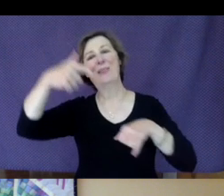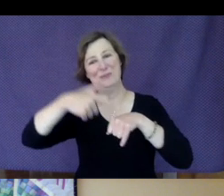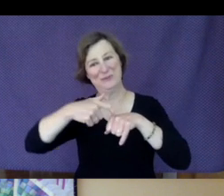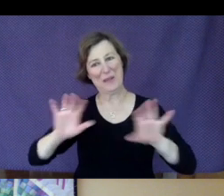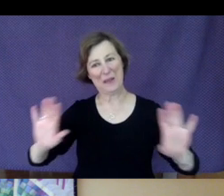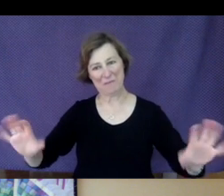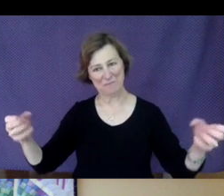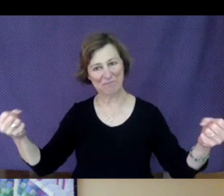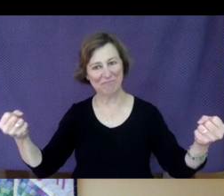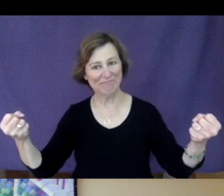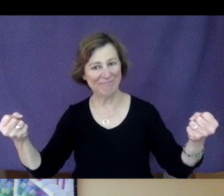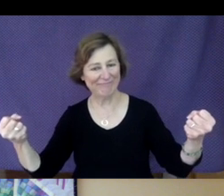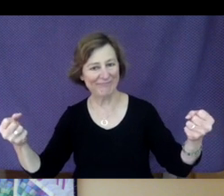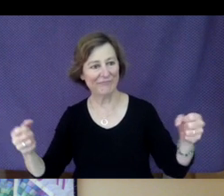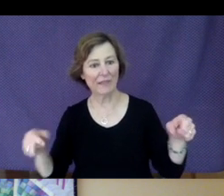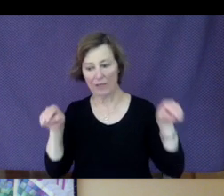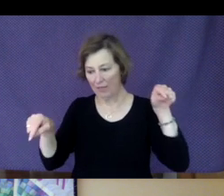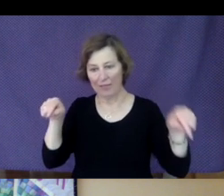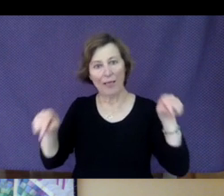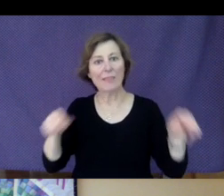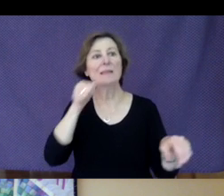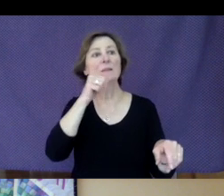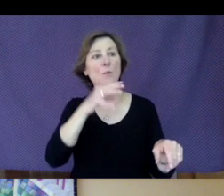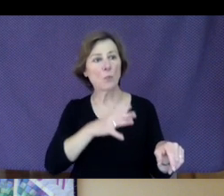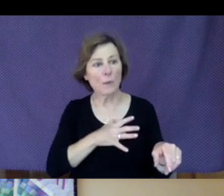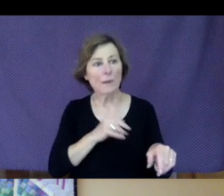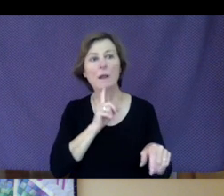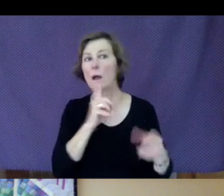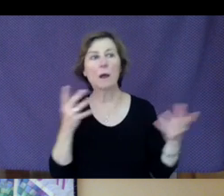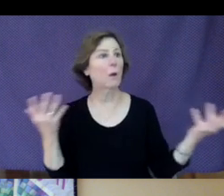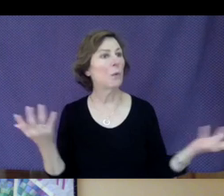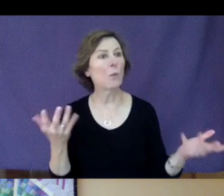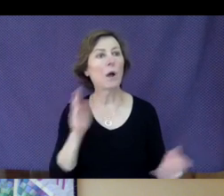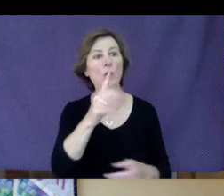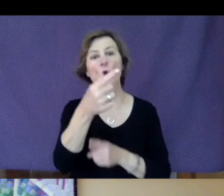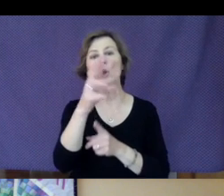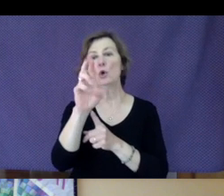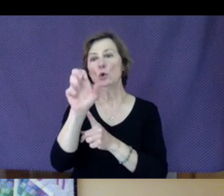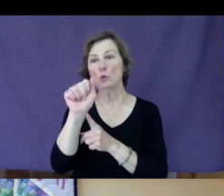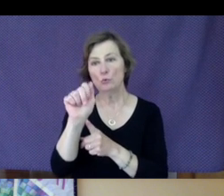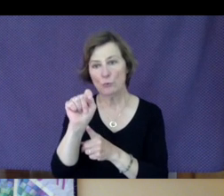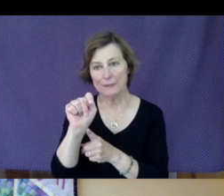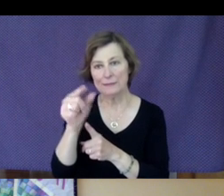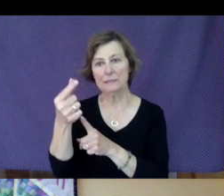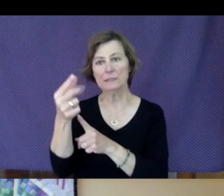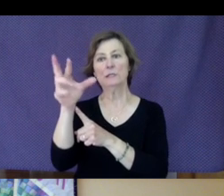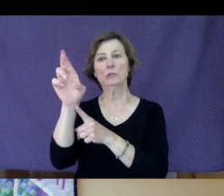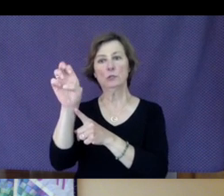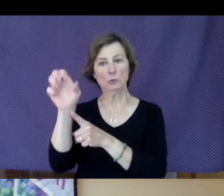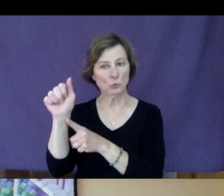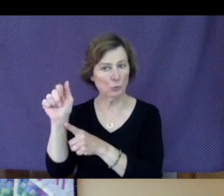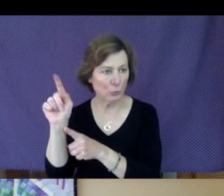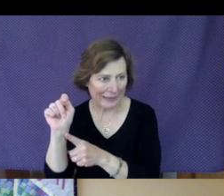These women are your great great grandmothers Even though they've never met you